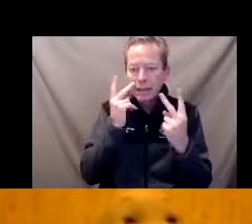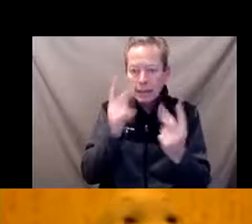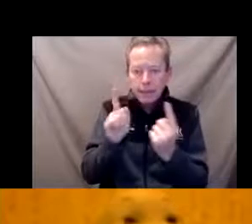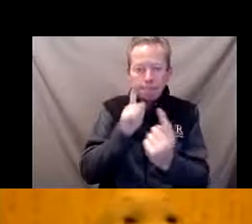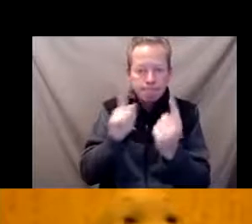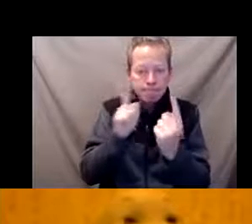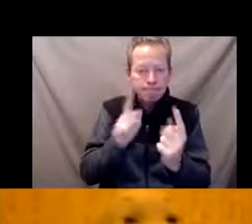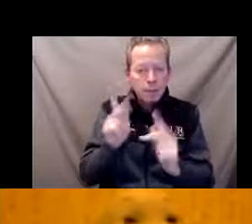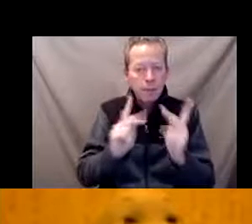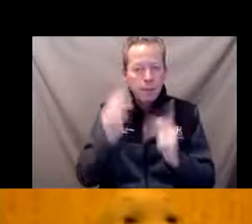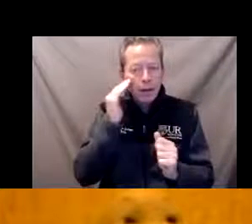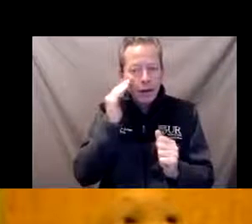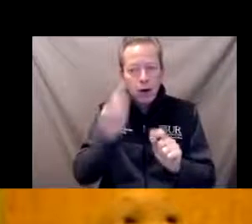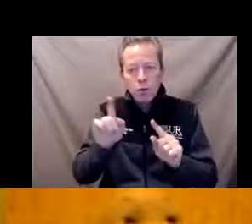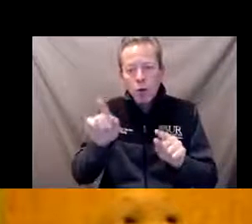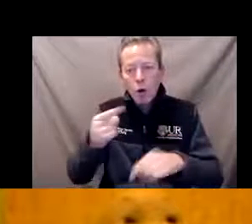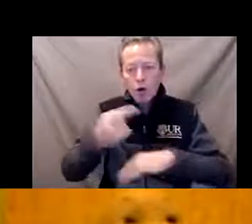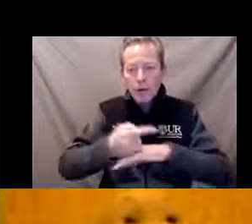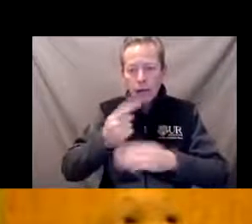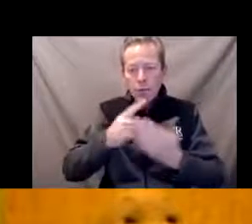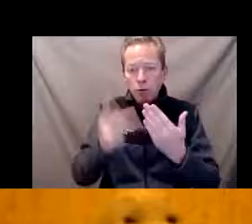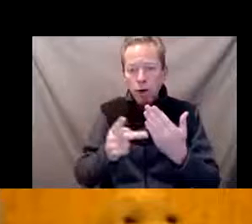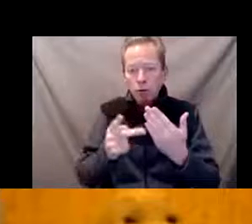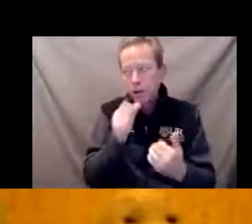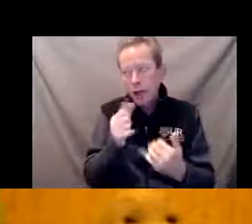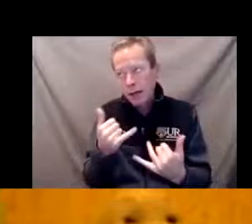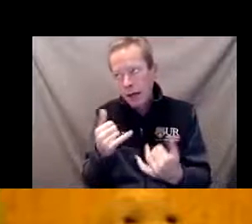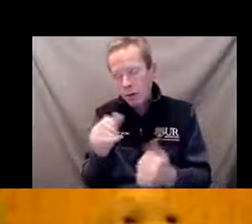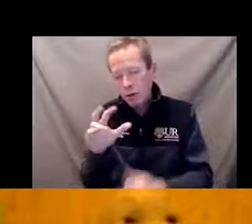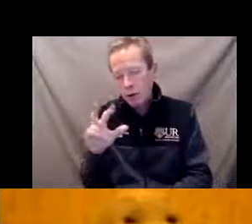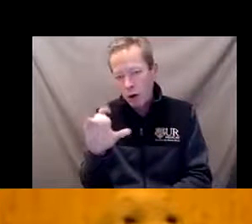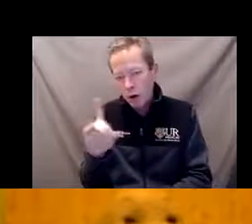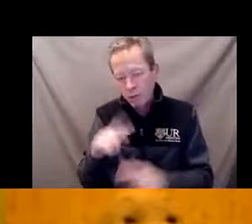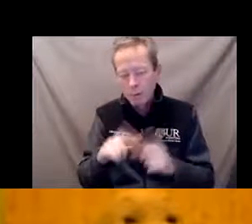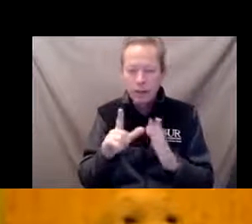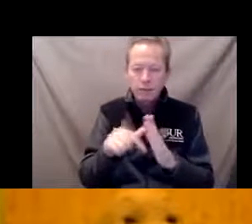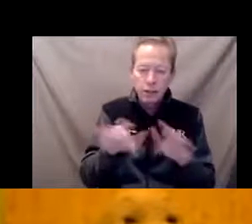and go to the day programs. Well not right now in covid but eventually when we open up again.